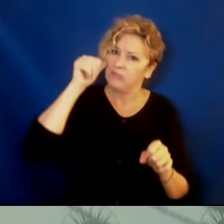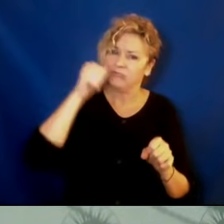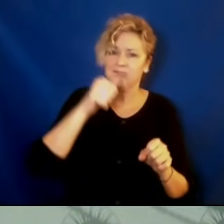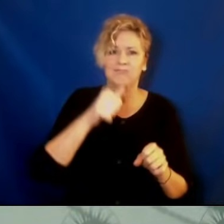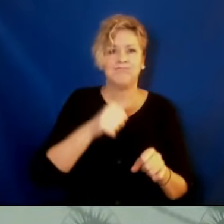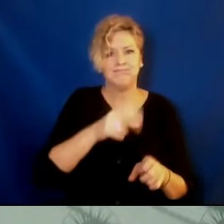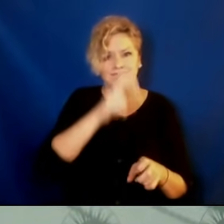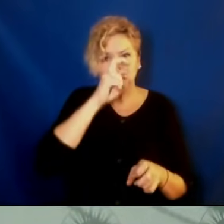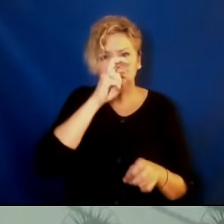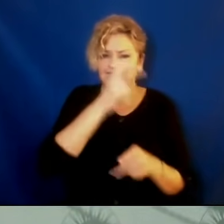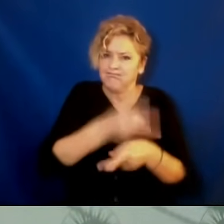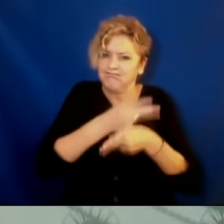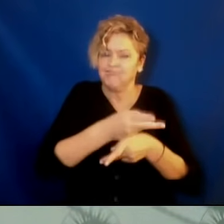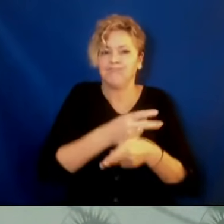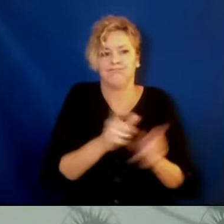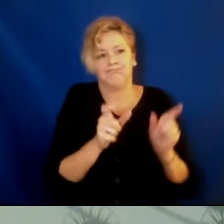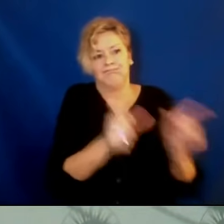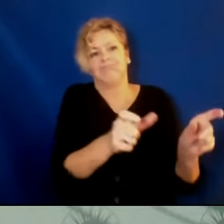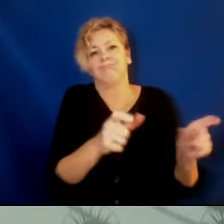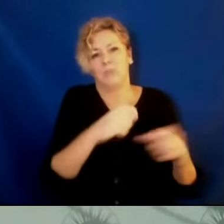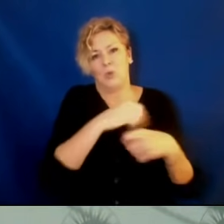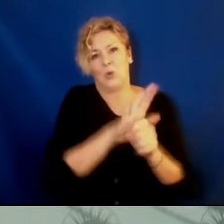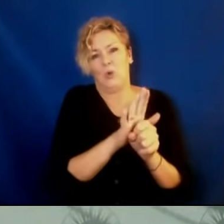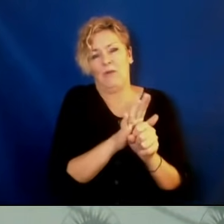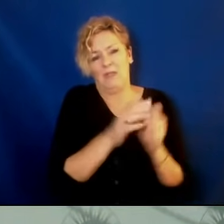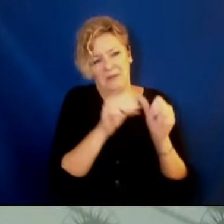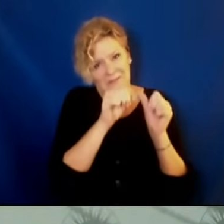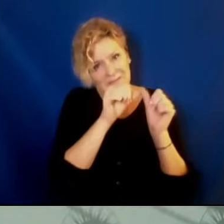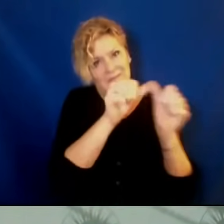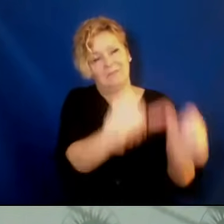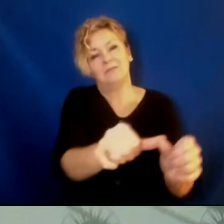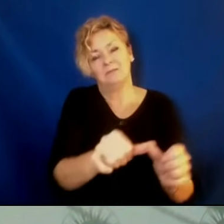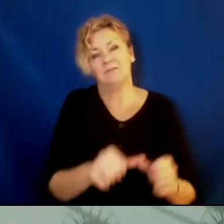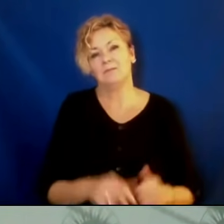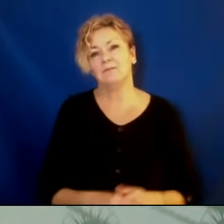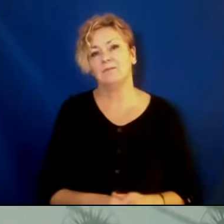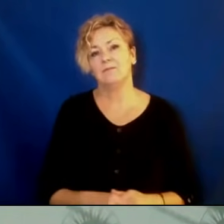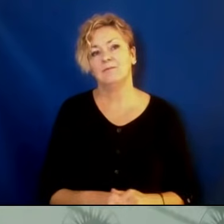compassionate and generous to one another in these times to contribute all of us to